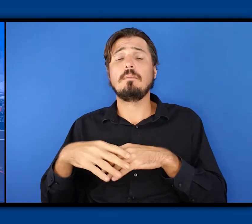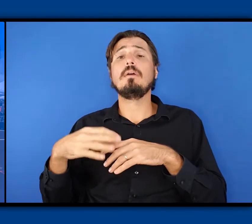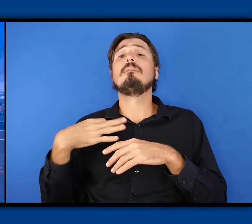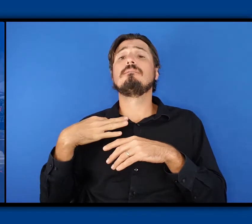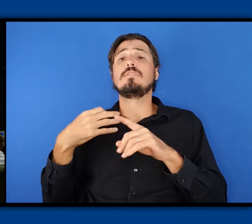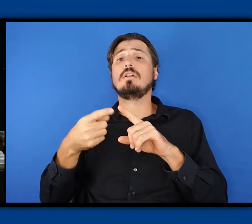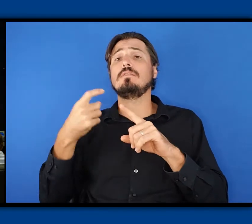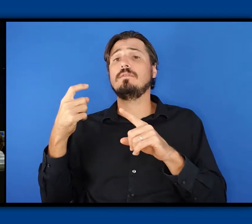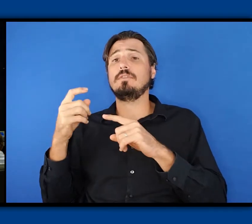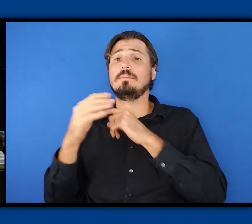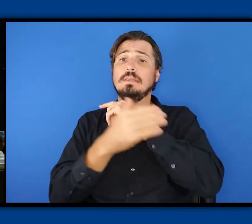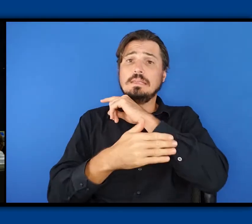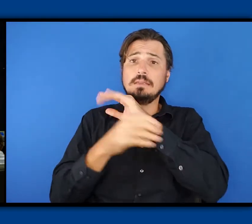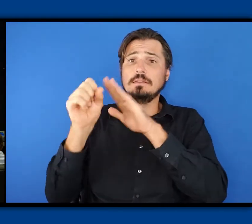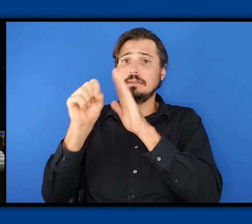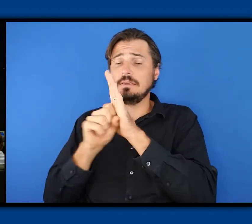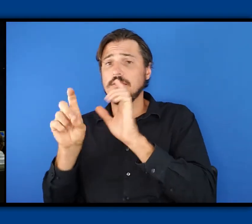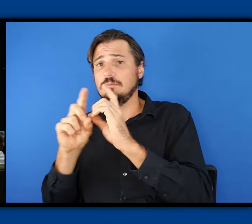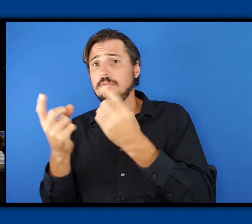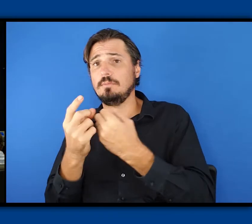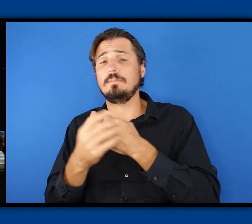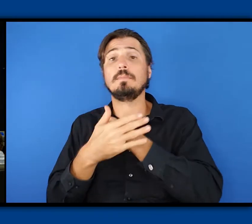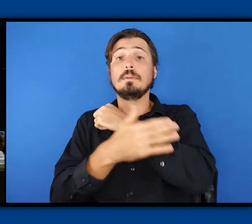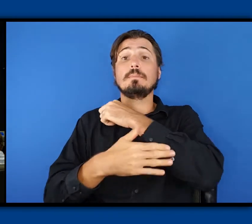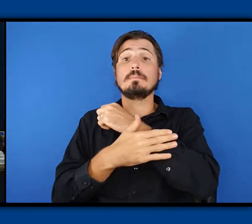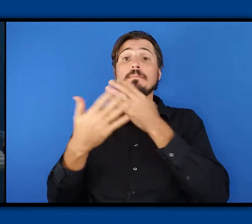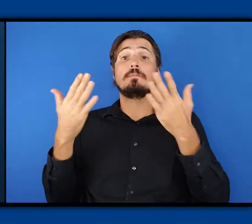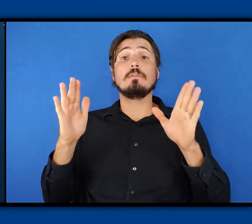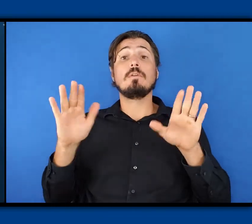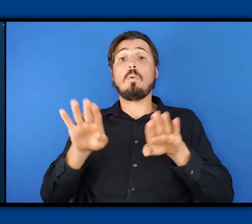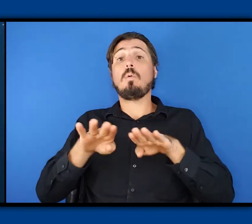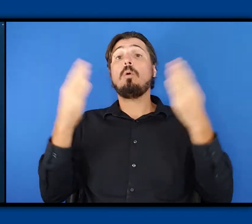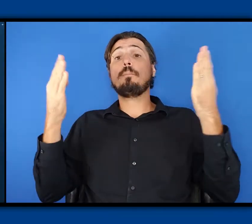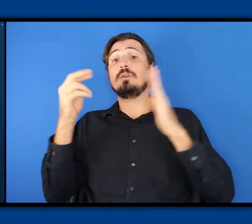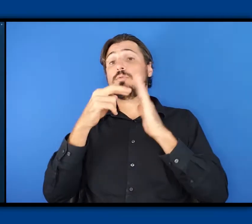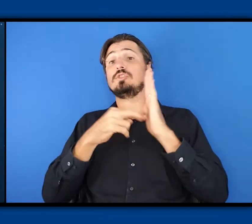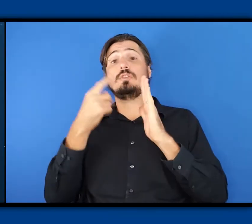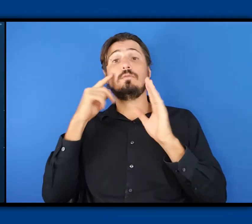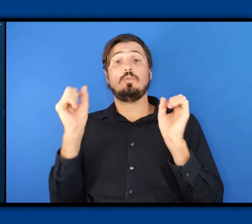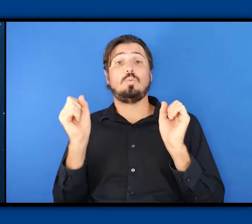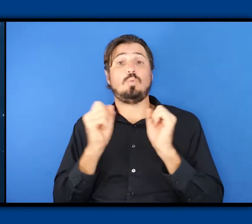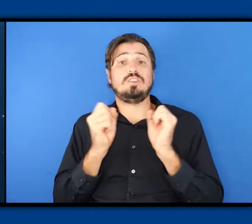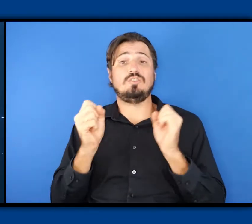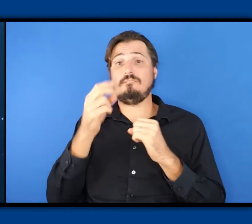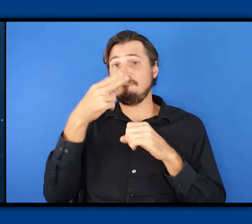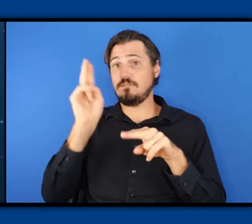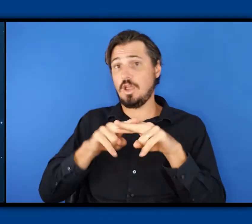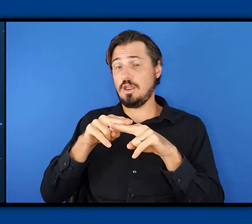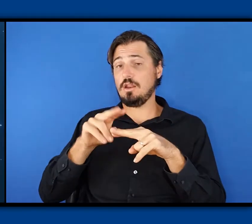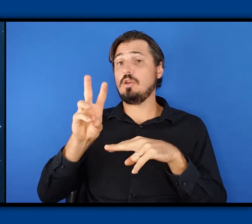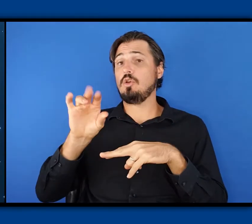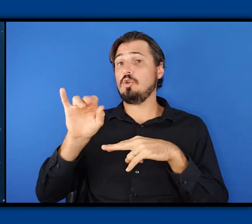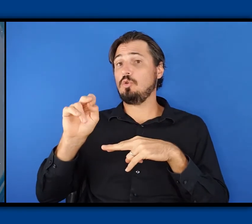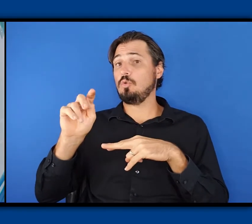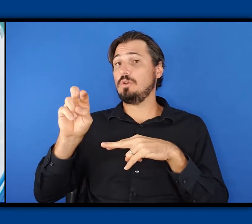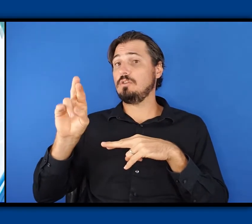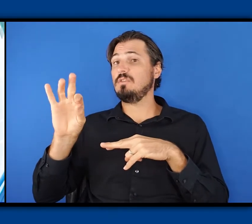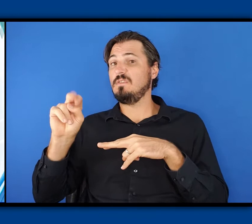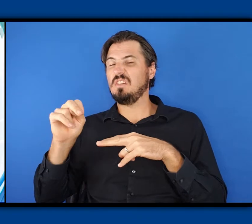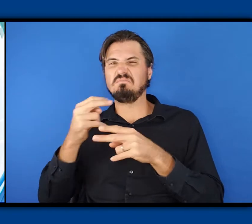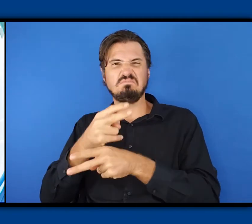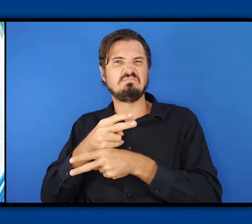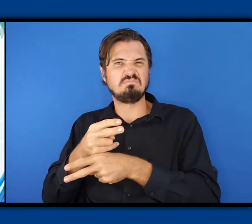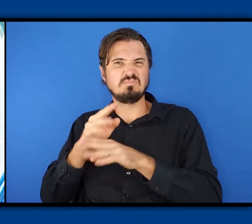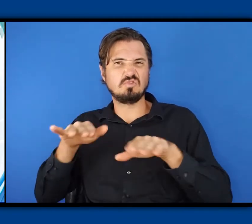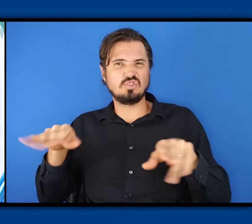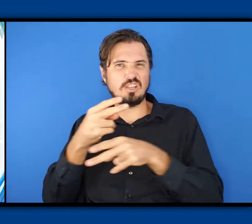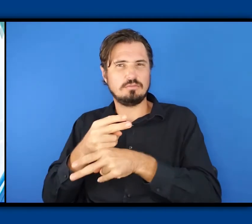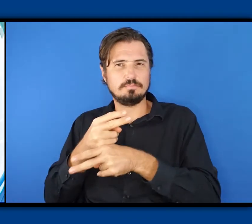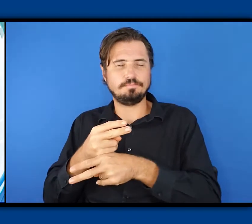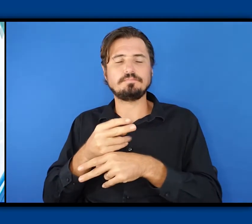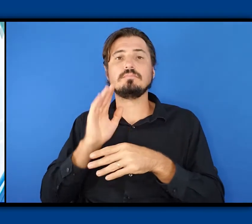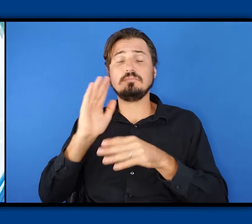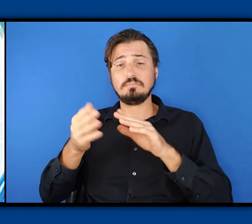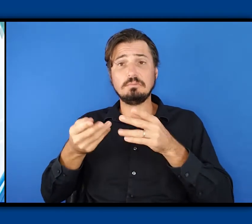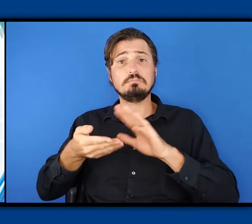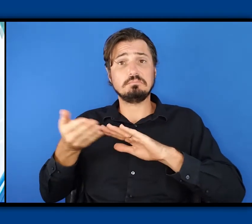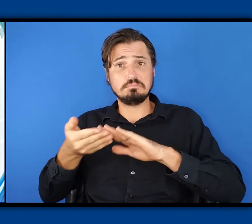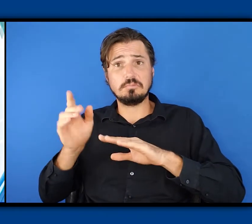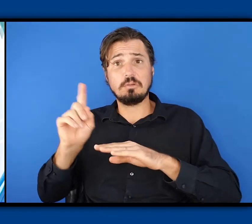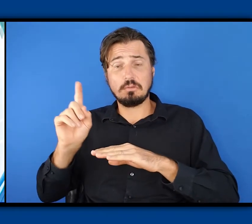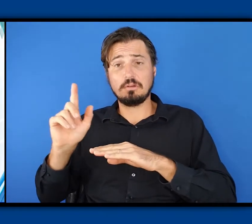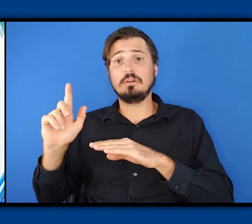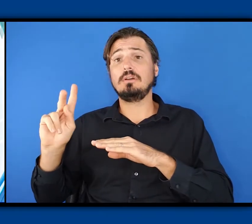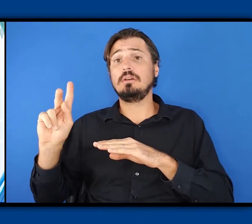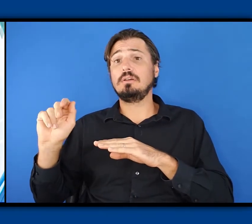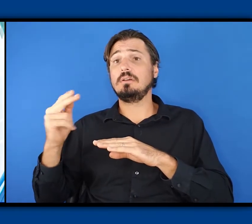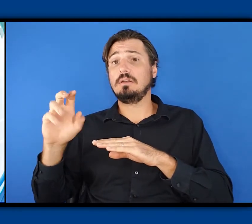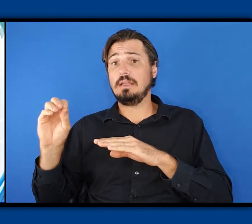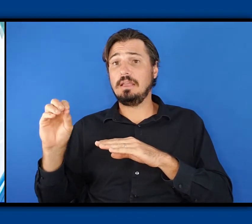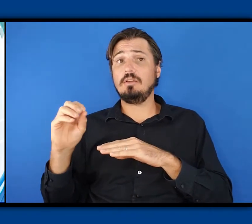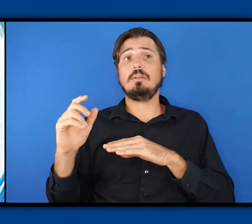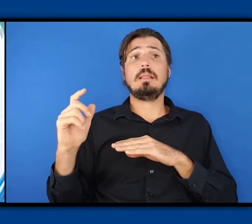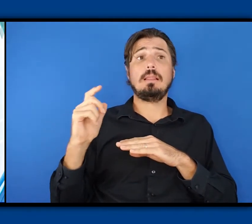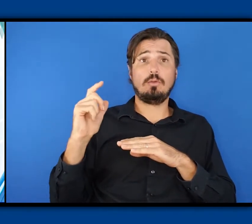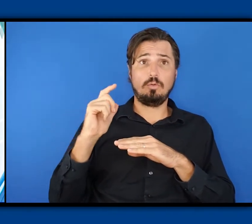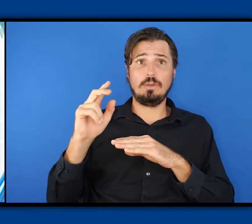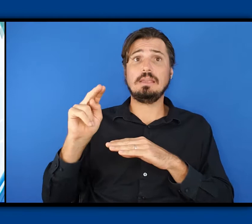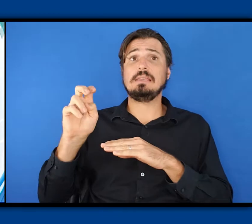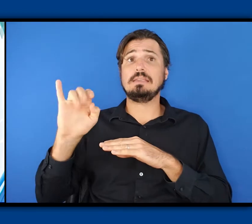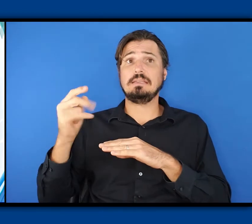The county has opened registration for Winter Fun, which will run on weekdays at Lihue Neighborhood Center and Kalaheo Neighborhood Center from December 21 to 31, for children